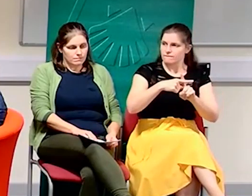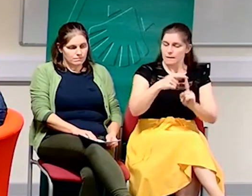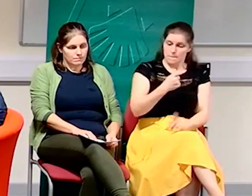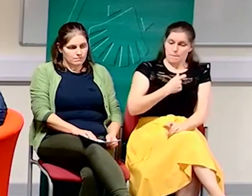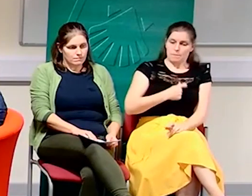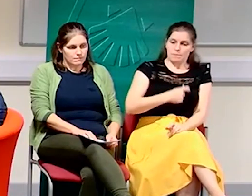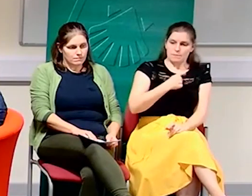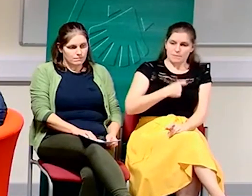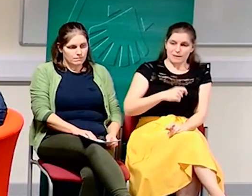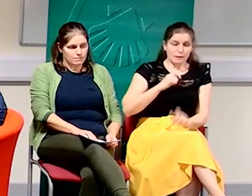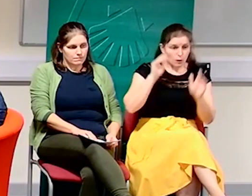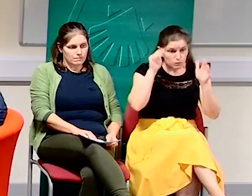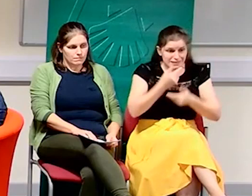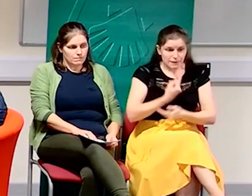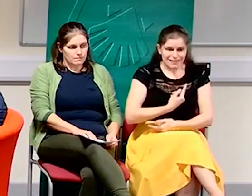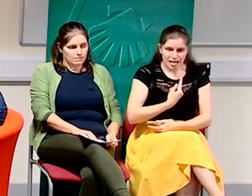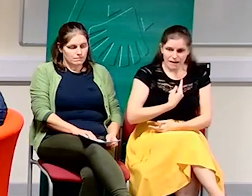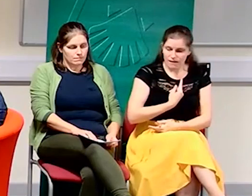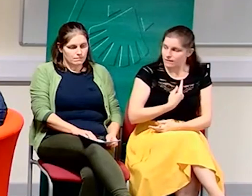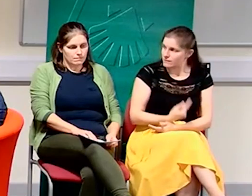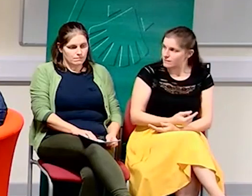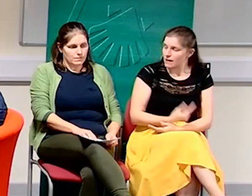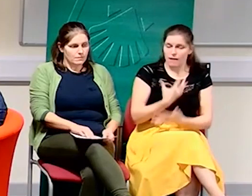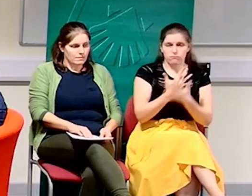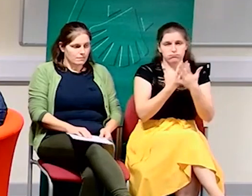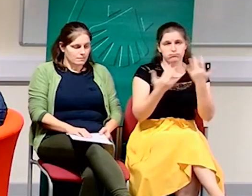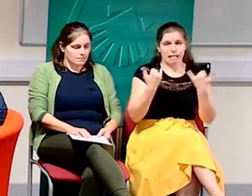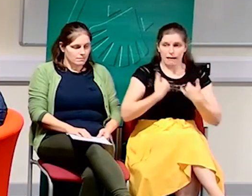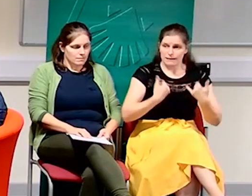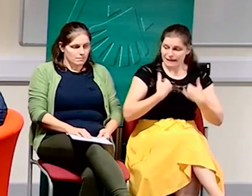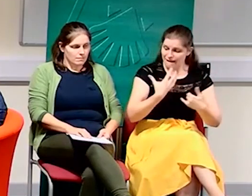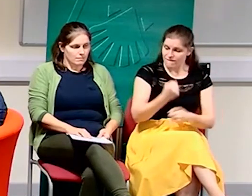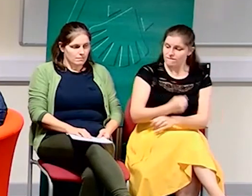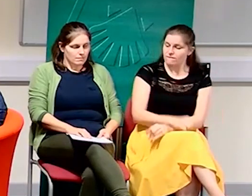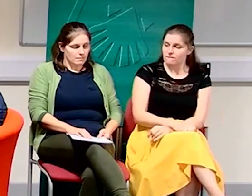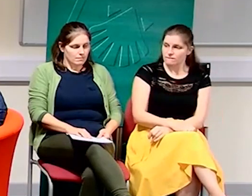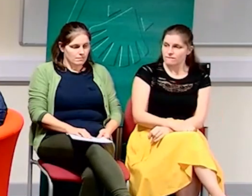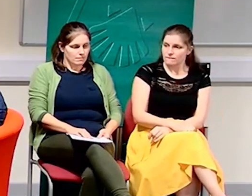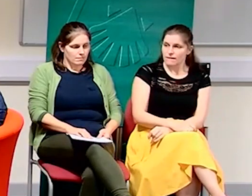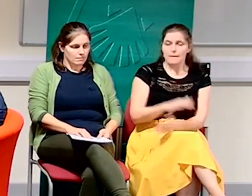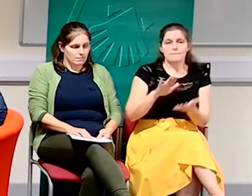I'm autistic I have multiple chronic illnesses and um I also have mental health conditions as